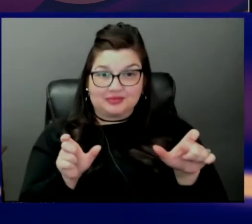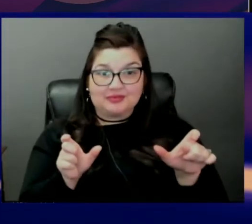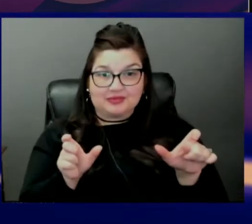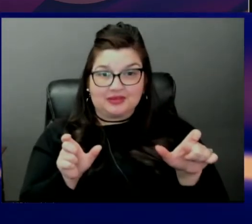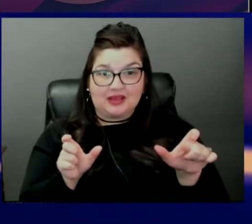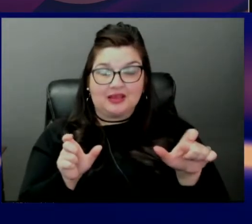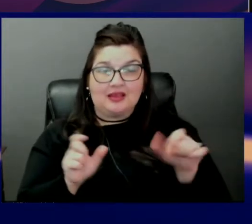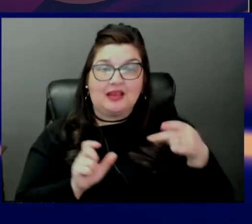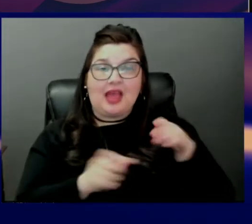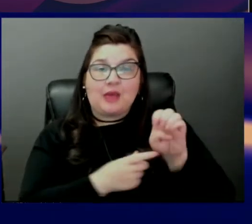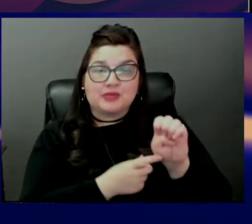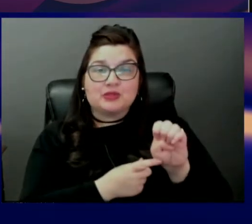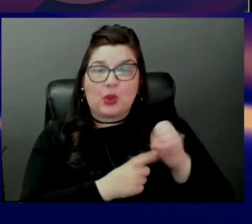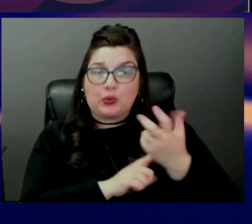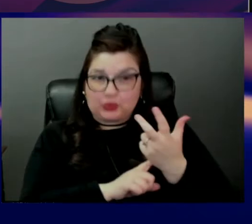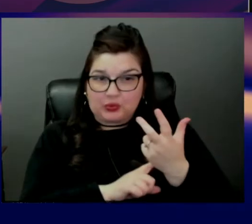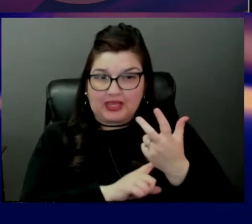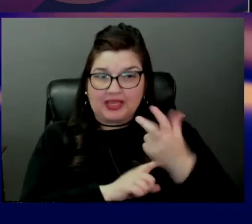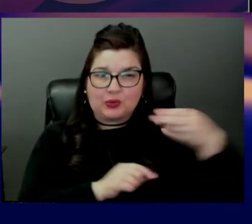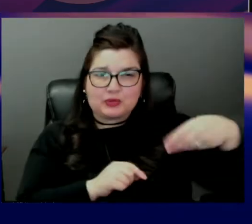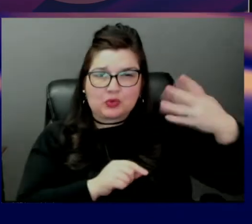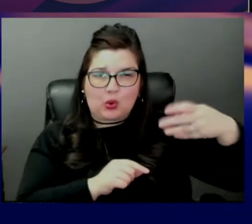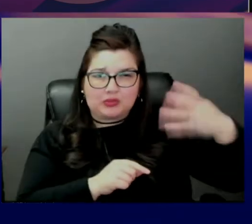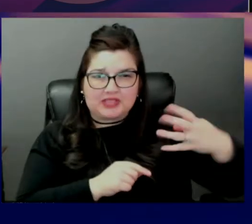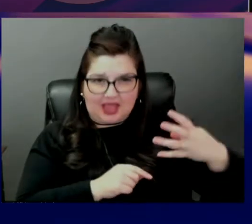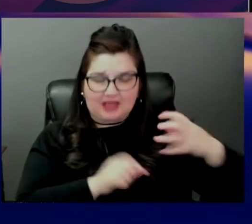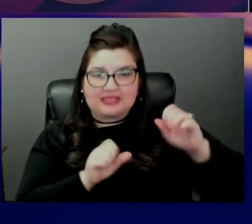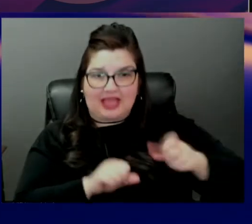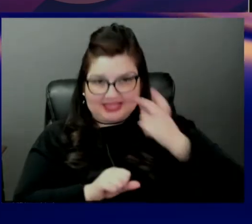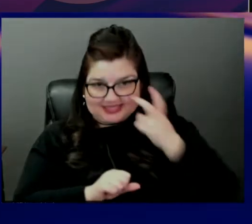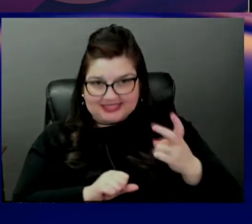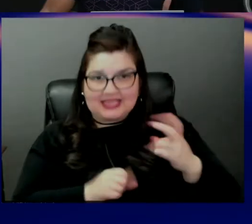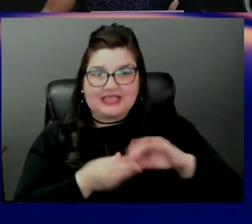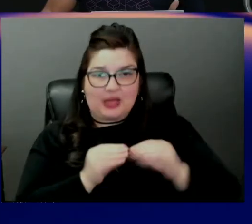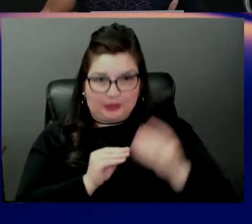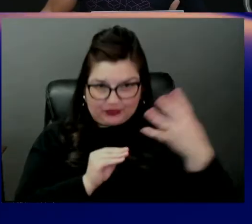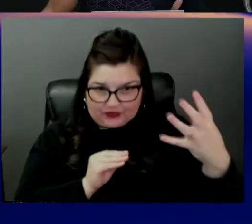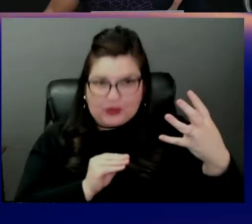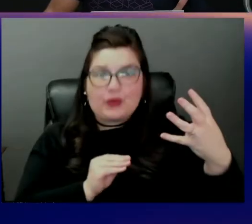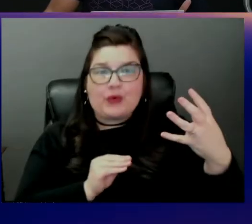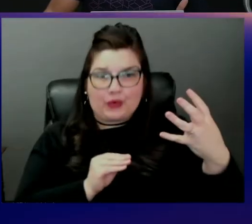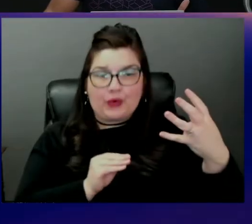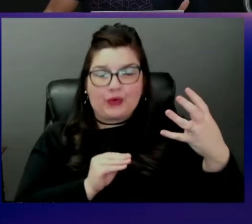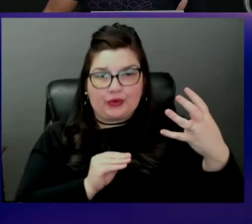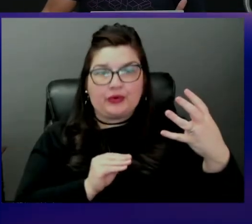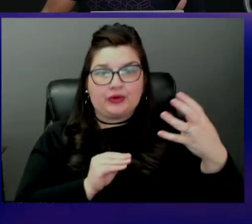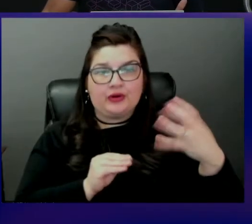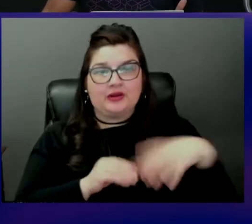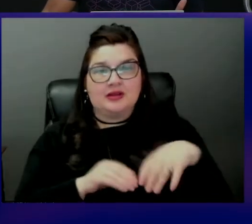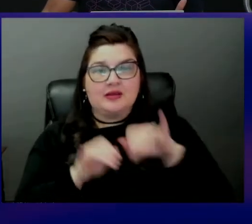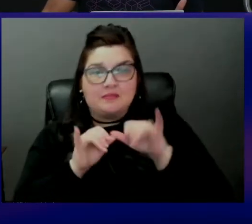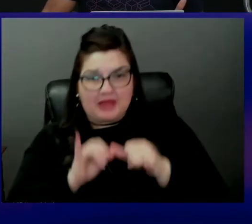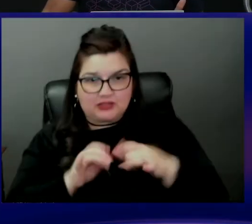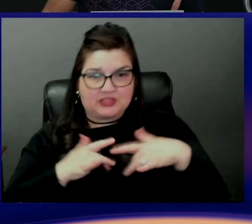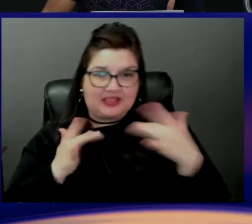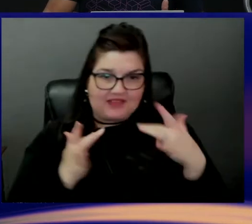and we'll scroll all the way down and we can see episode four metrics, events, and logs. We'll talk about that later today. And then we have episode five